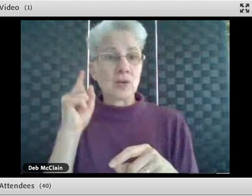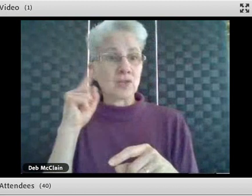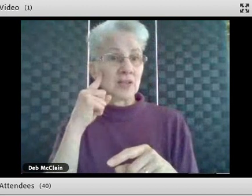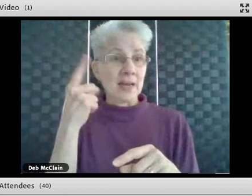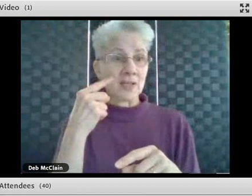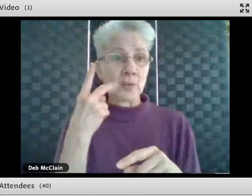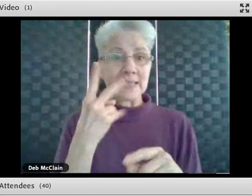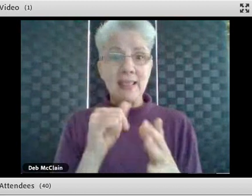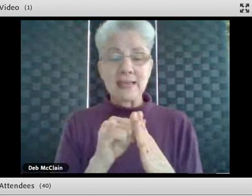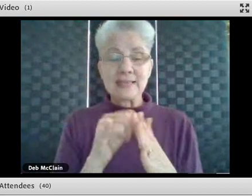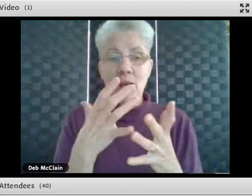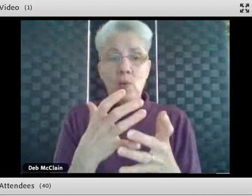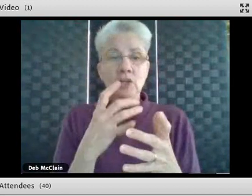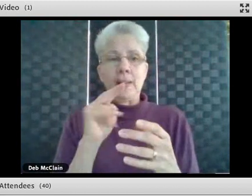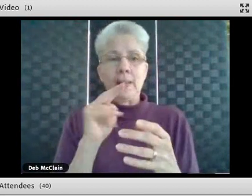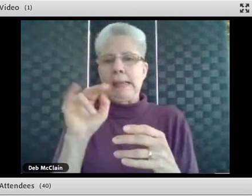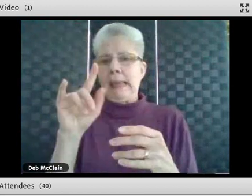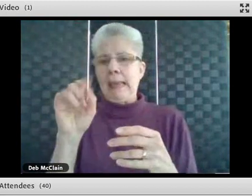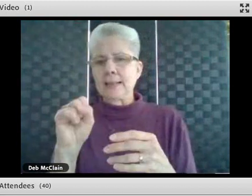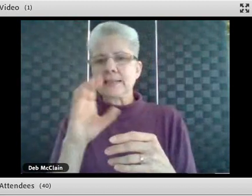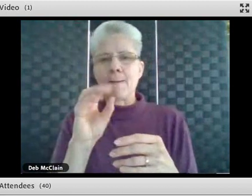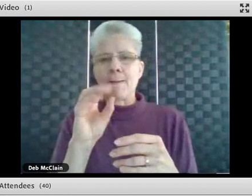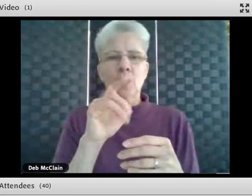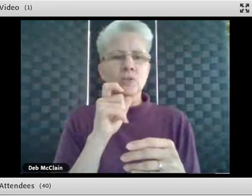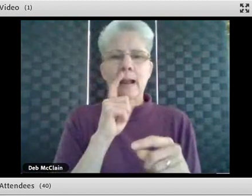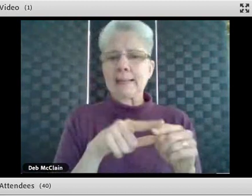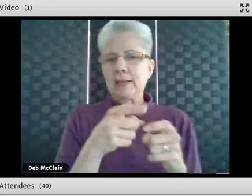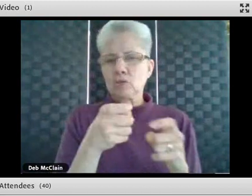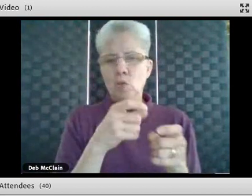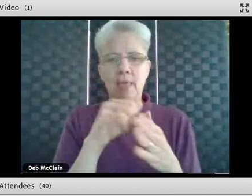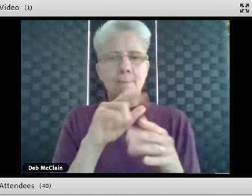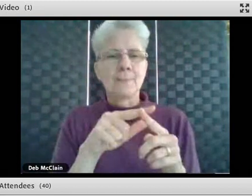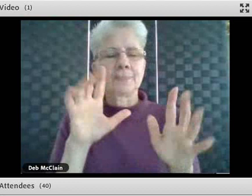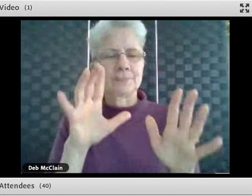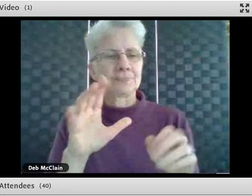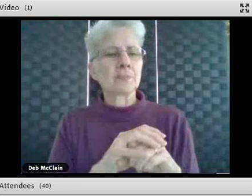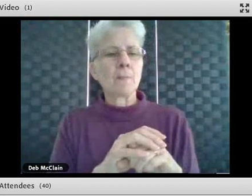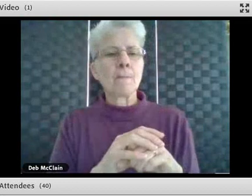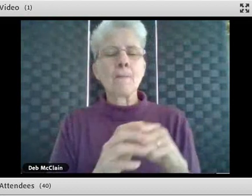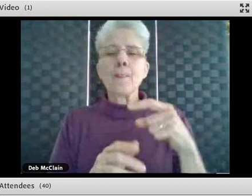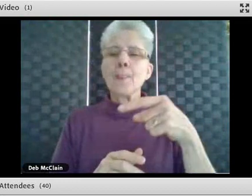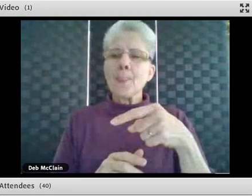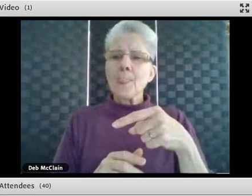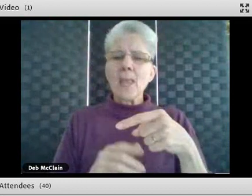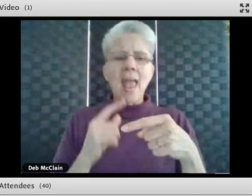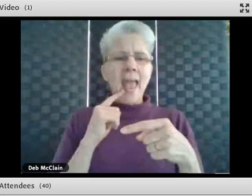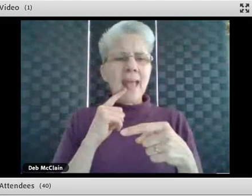because I want it to be "nuts and bolts," but I can't control that. So, anyway... And then complex phrases, right?